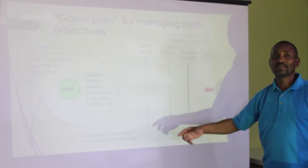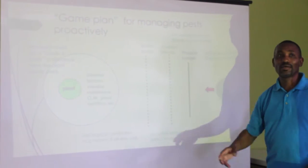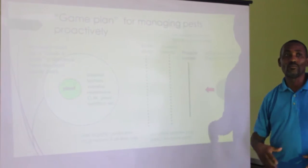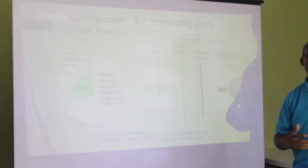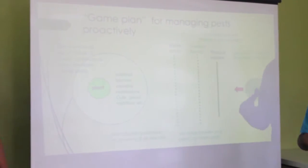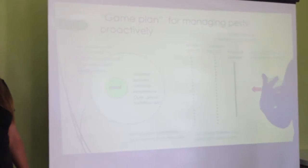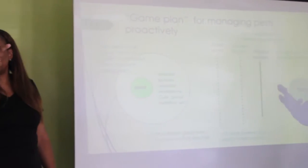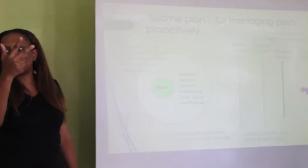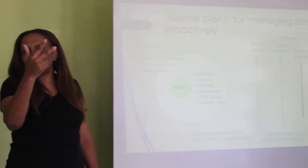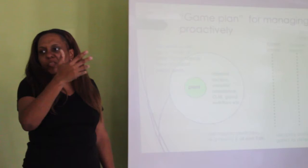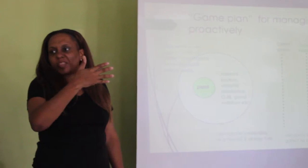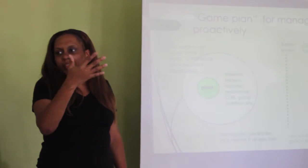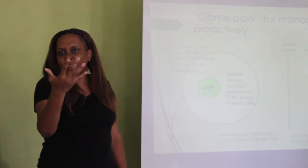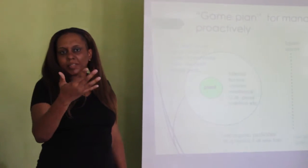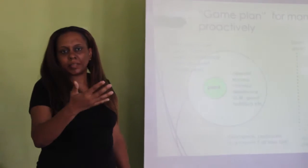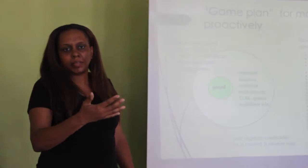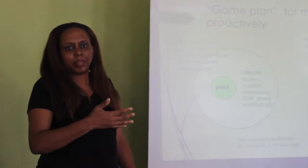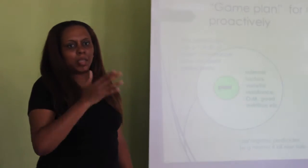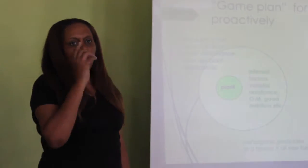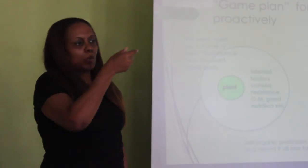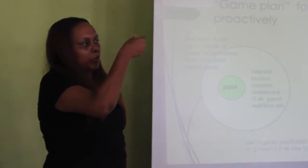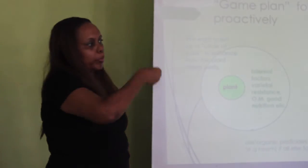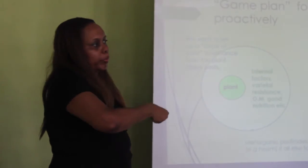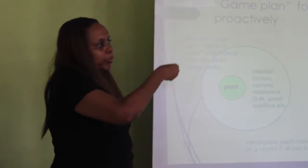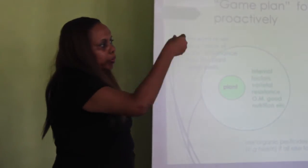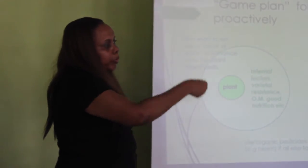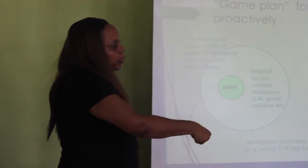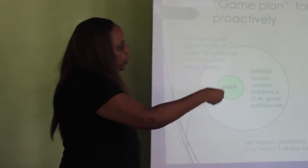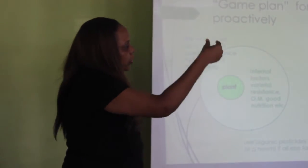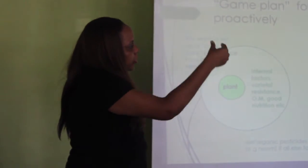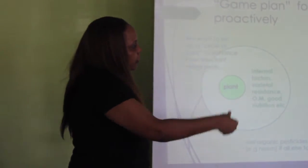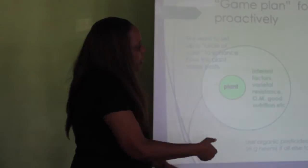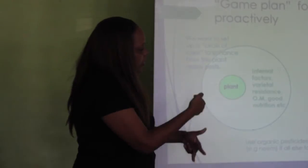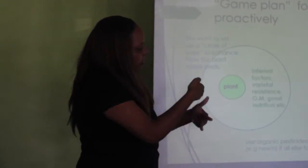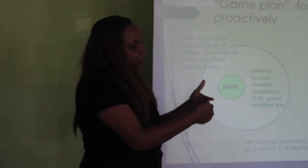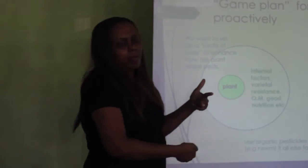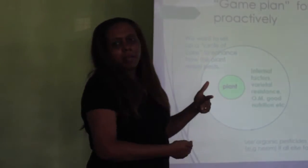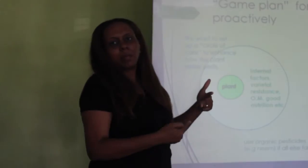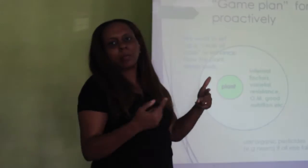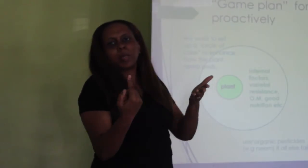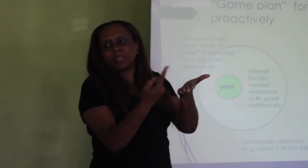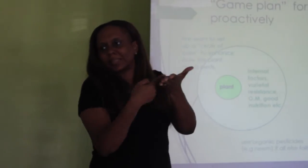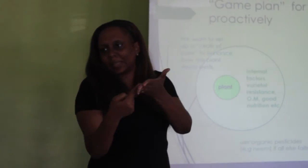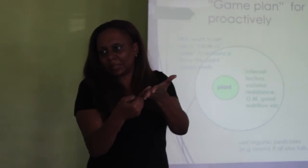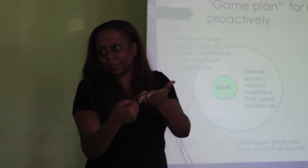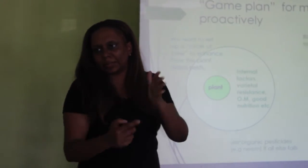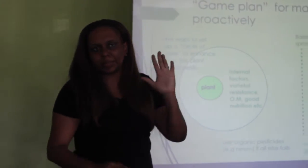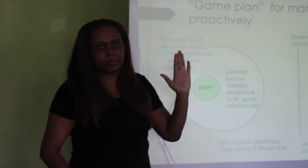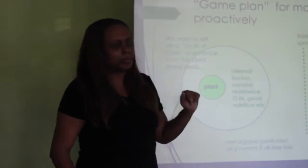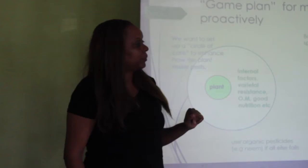that we're going to talk about how we can reduce the pest from effectively okay now the first thing